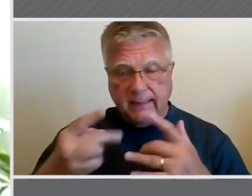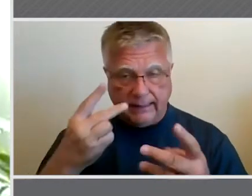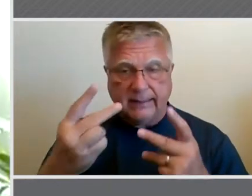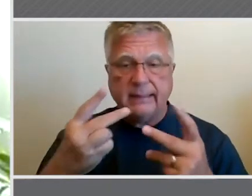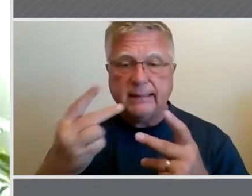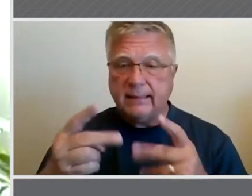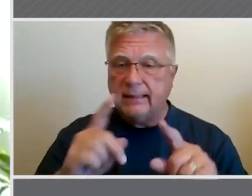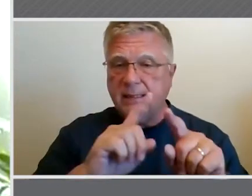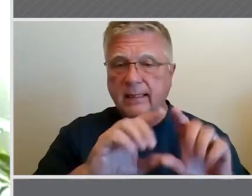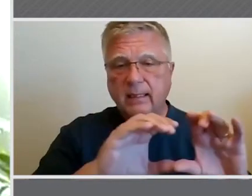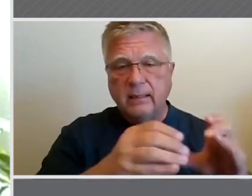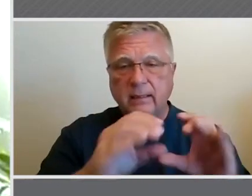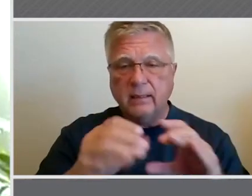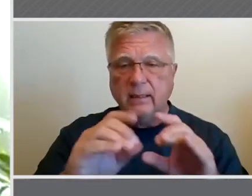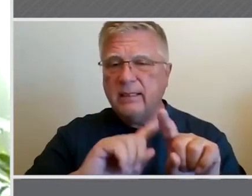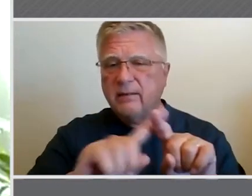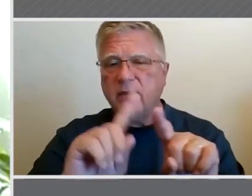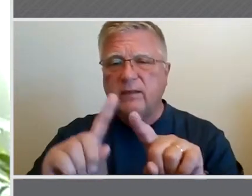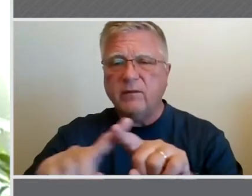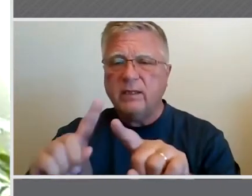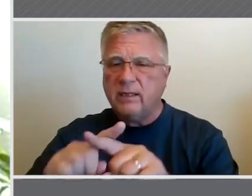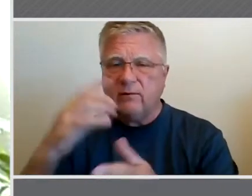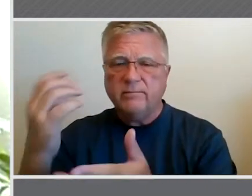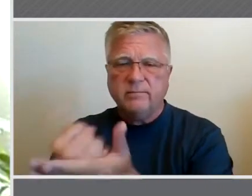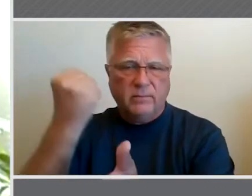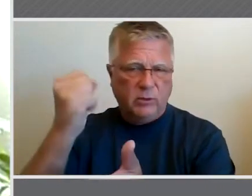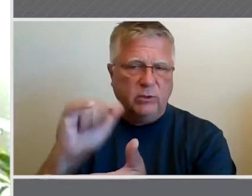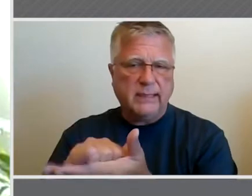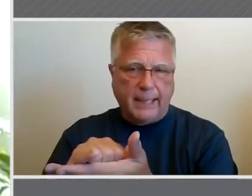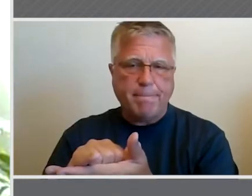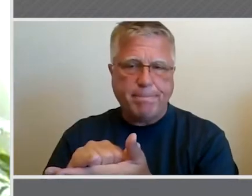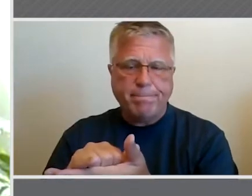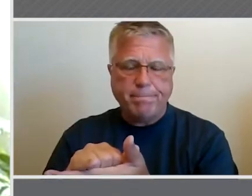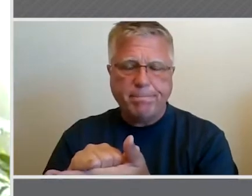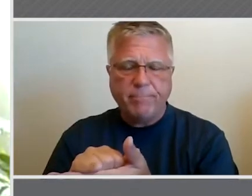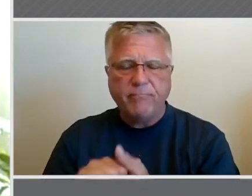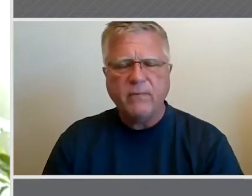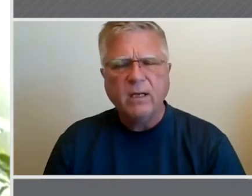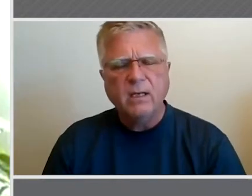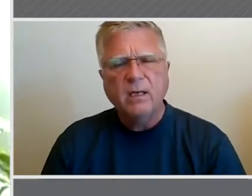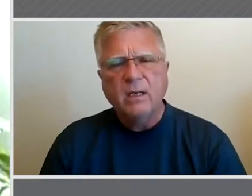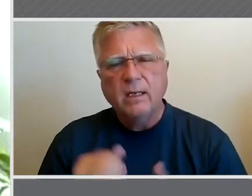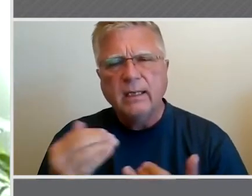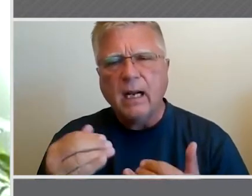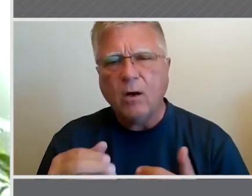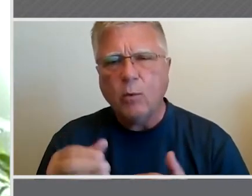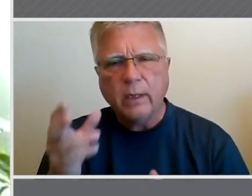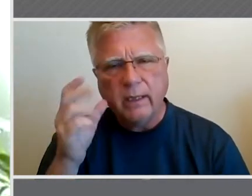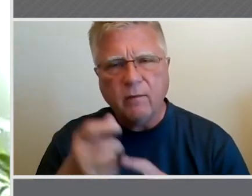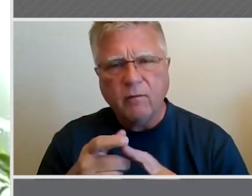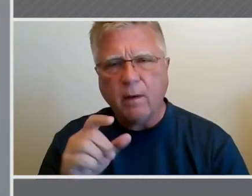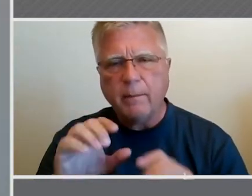So up next we're going to hear from within the Office of Management and Budget we have